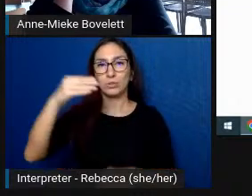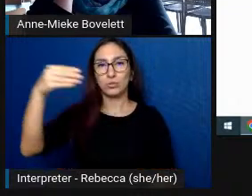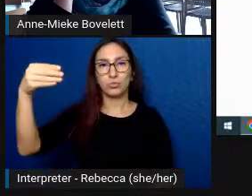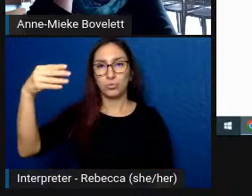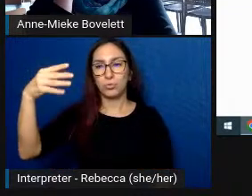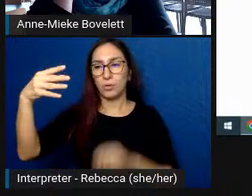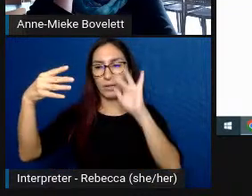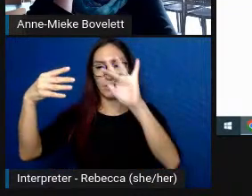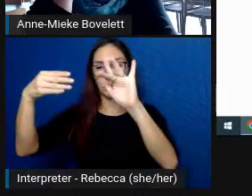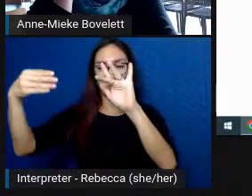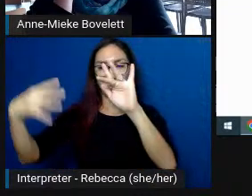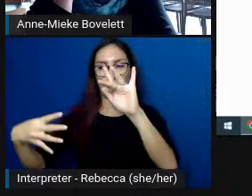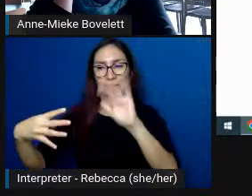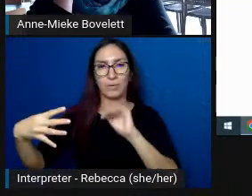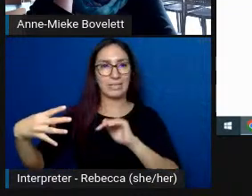Picca Neri: Technically how do you make the successful?